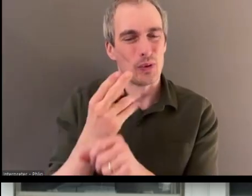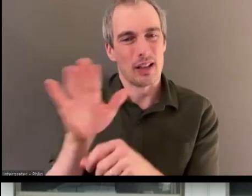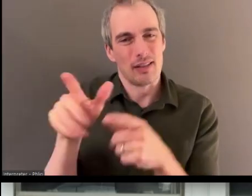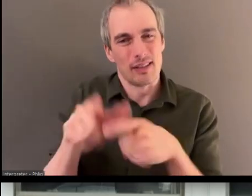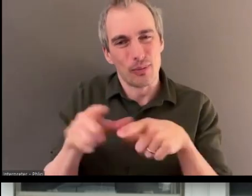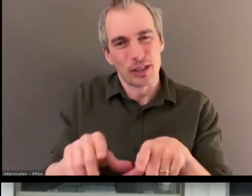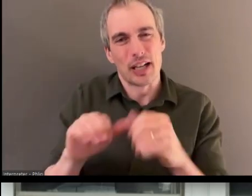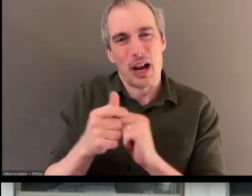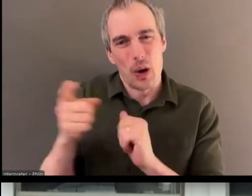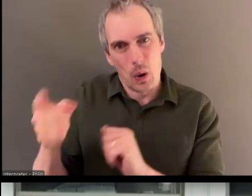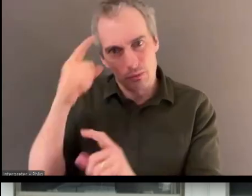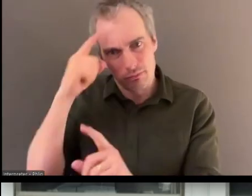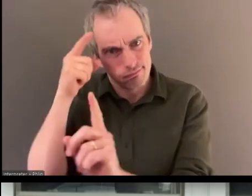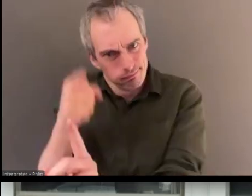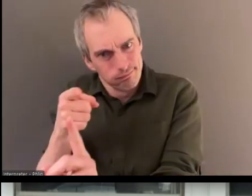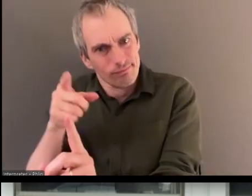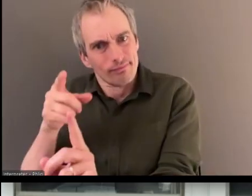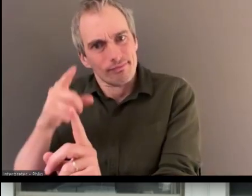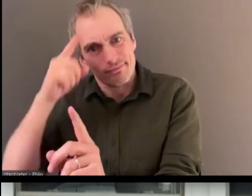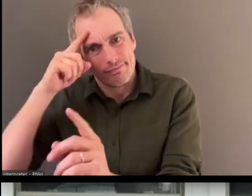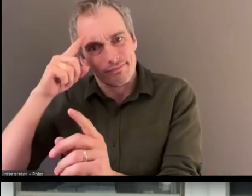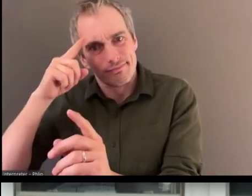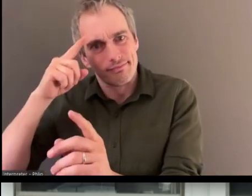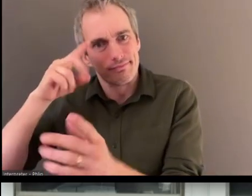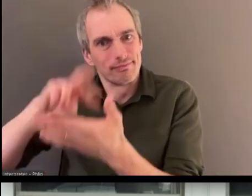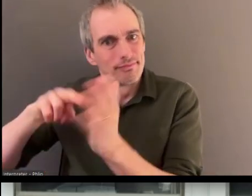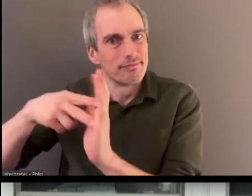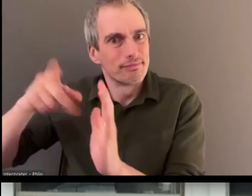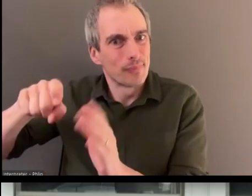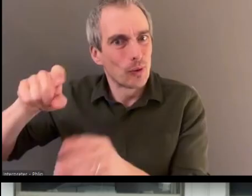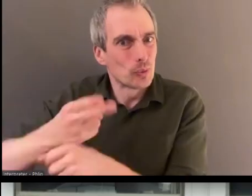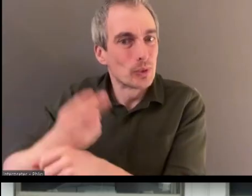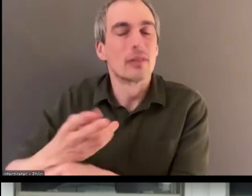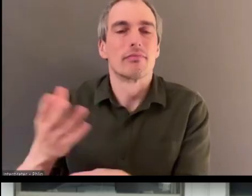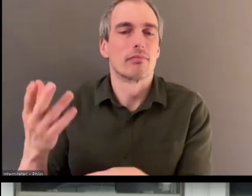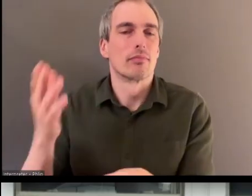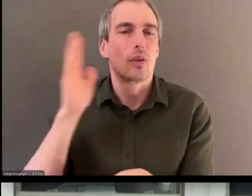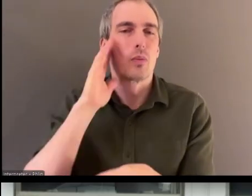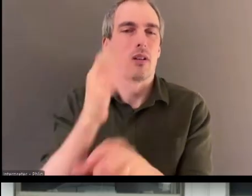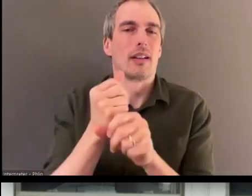And the thing that goes underappreciated I think the most about Markdown is that it's become this